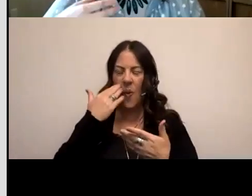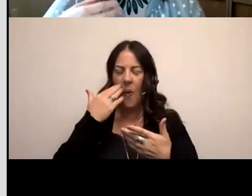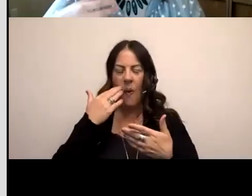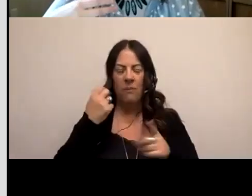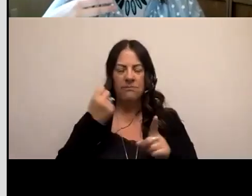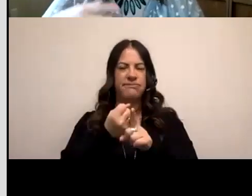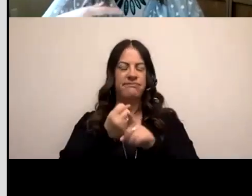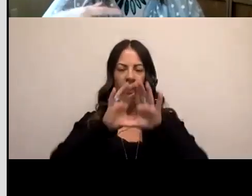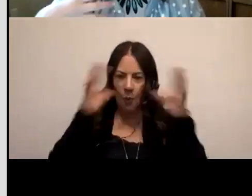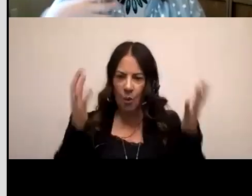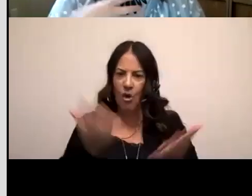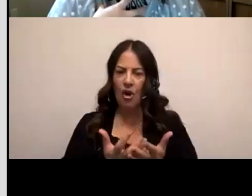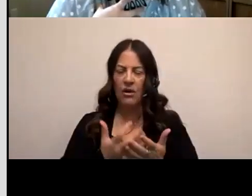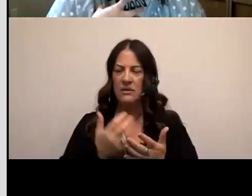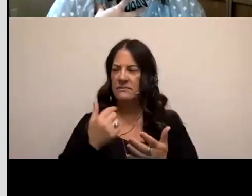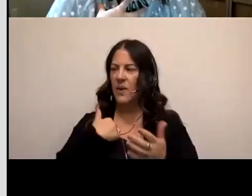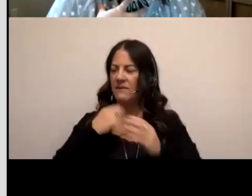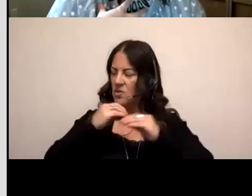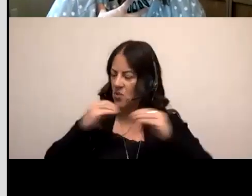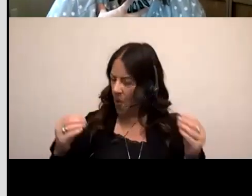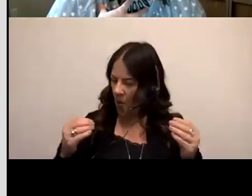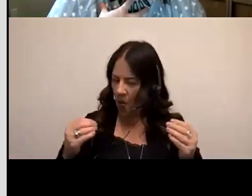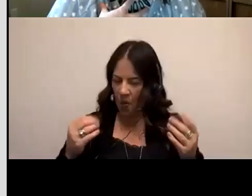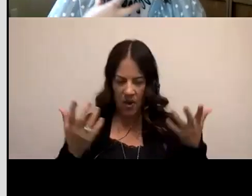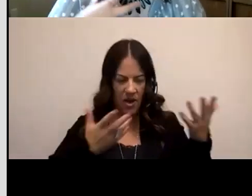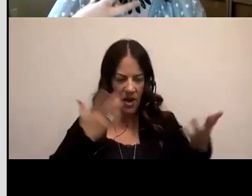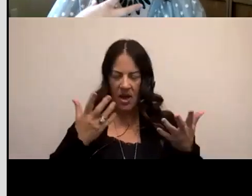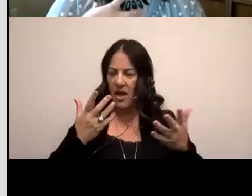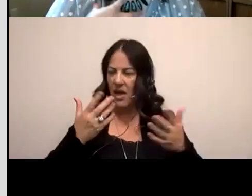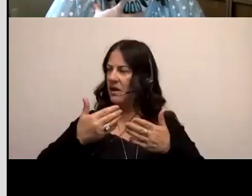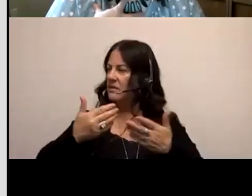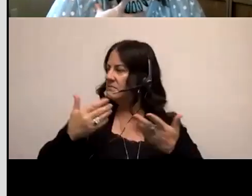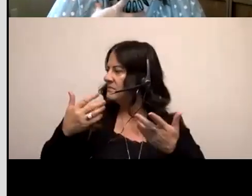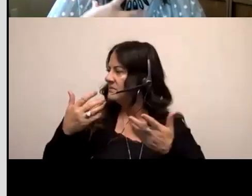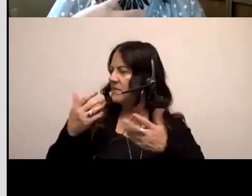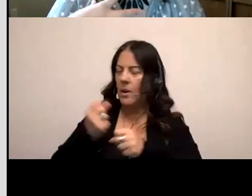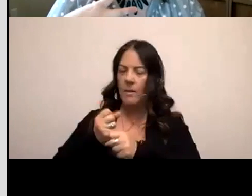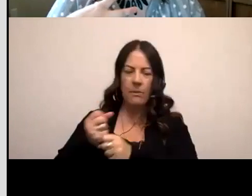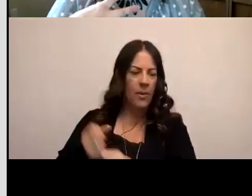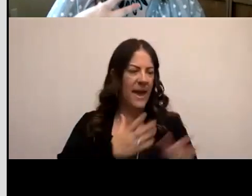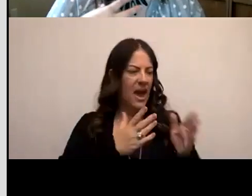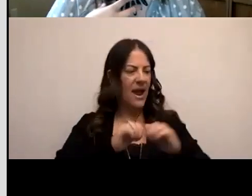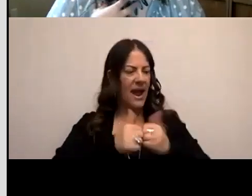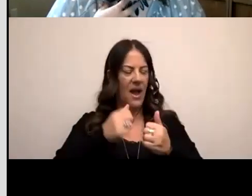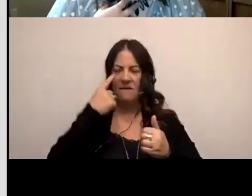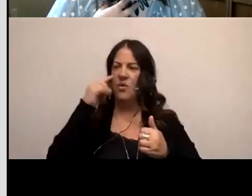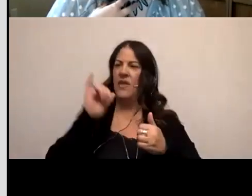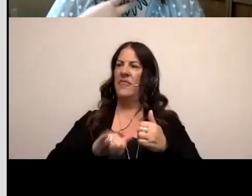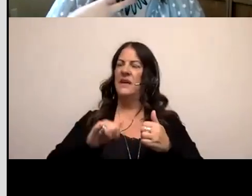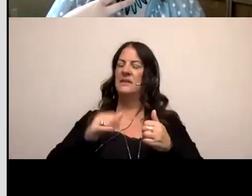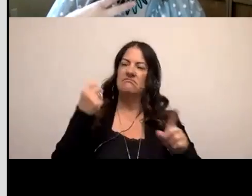SITUATIONS I DON'T HAVE A HANDBOOK TELLING ME HOW TO BE A DOCTORAL AND BUSINESS OWNER